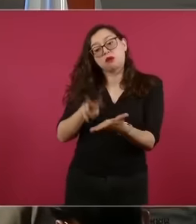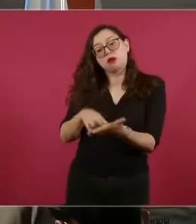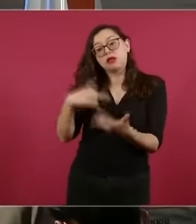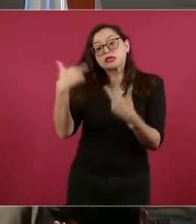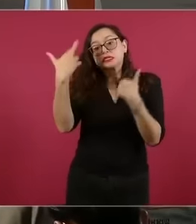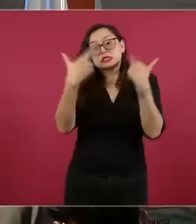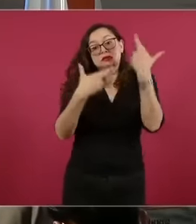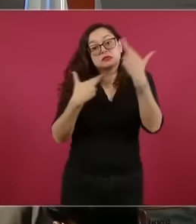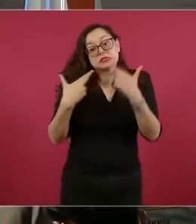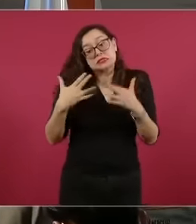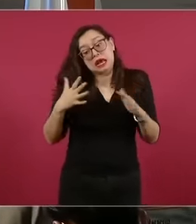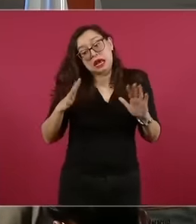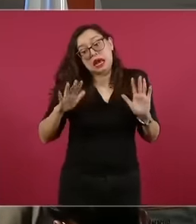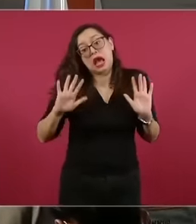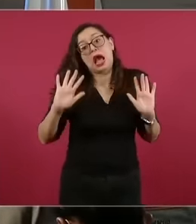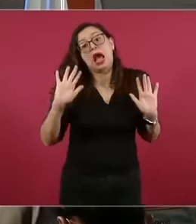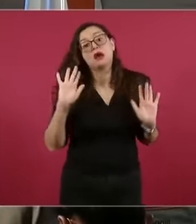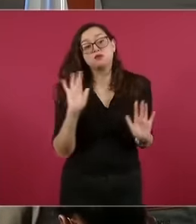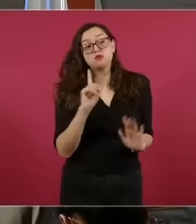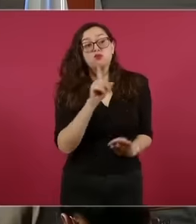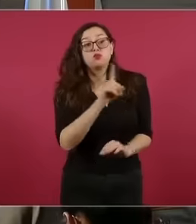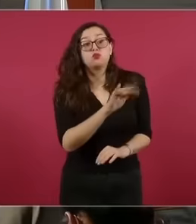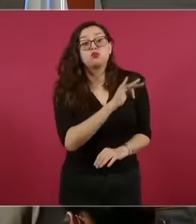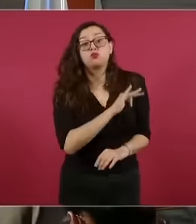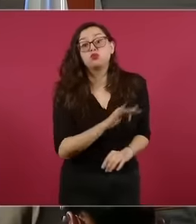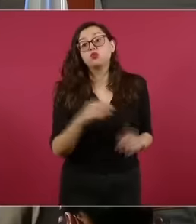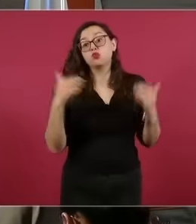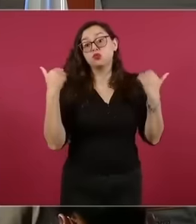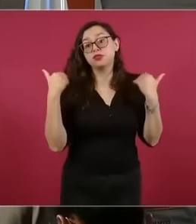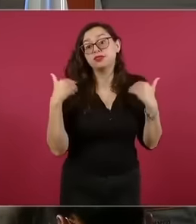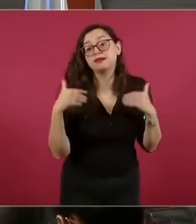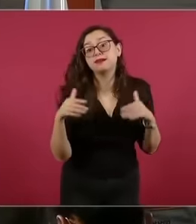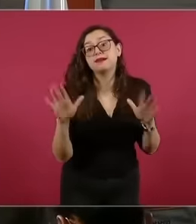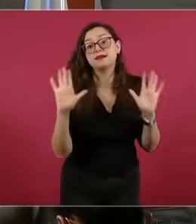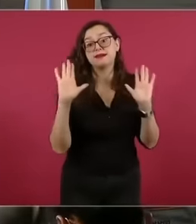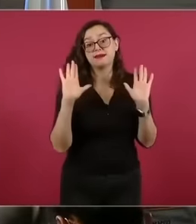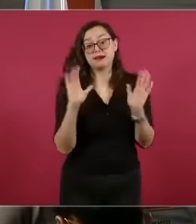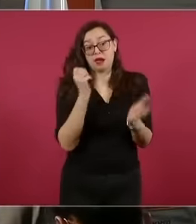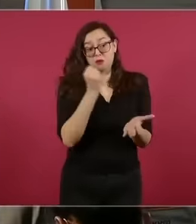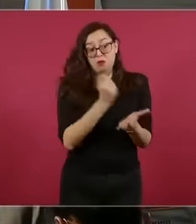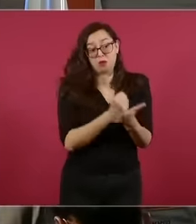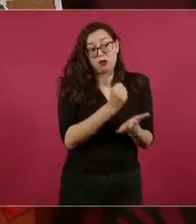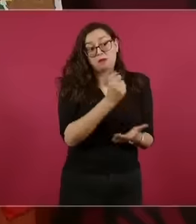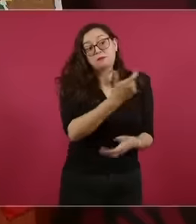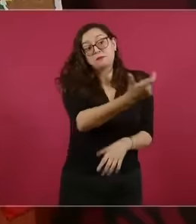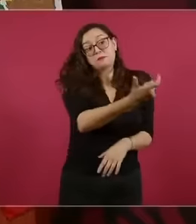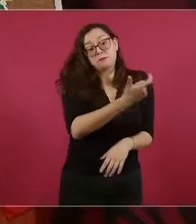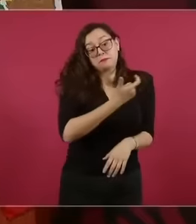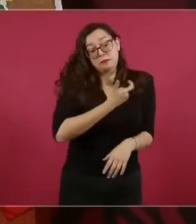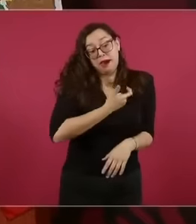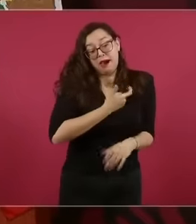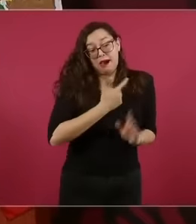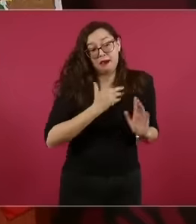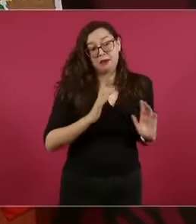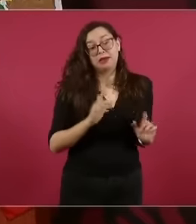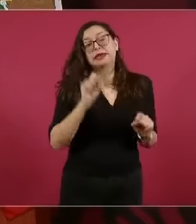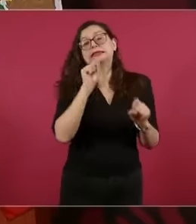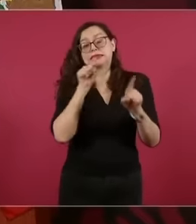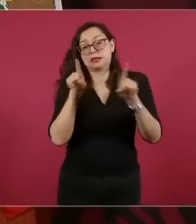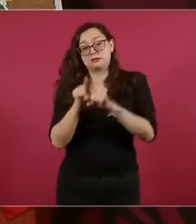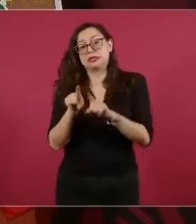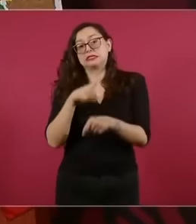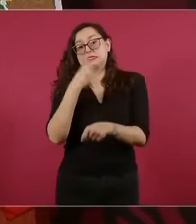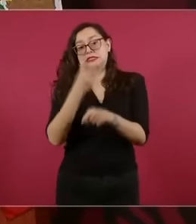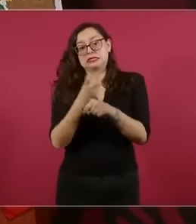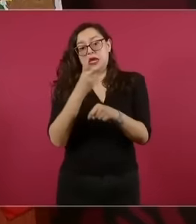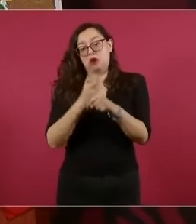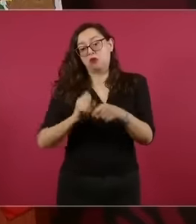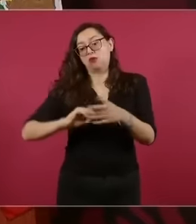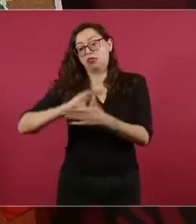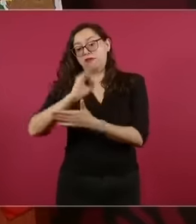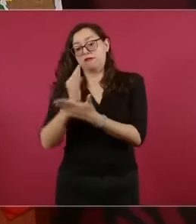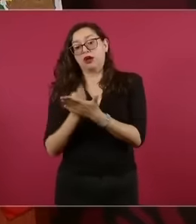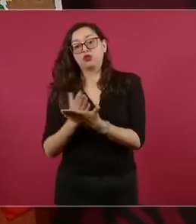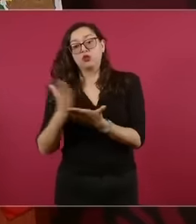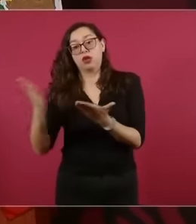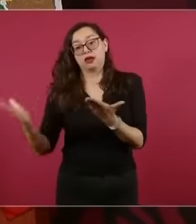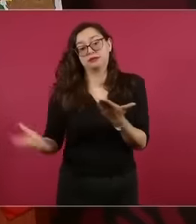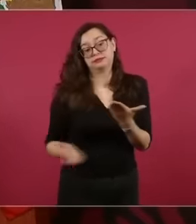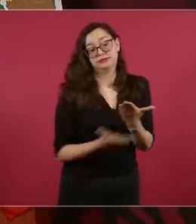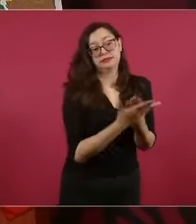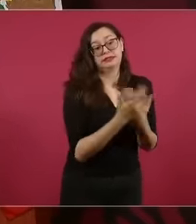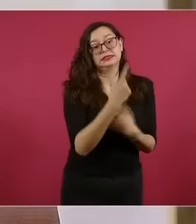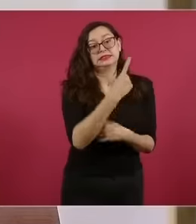the case of your approval it is also attached the invoice for the amount of 115 m 920,000